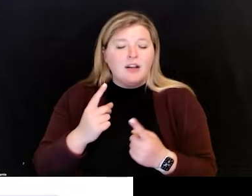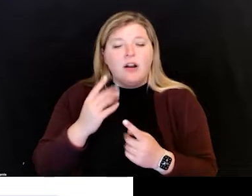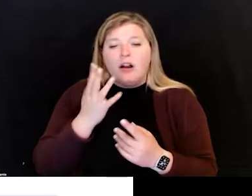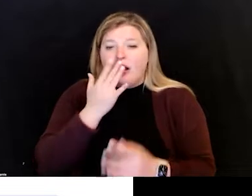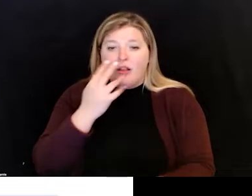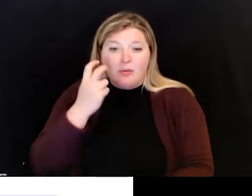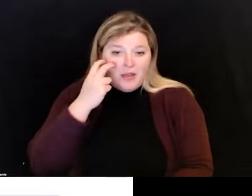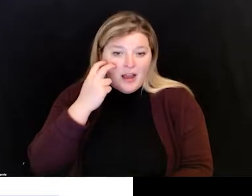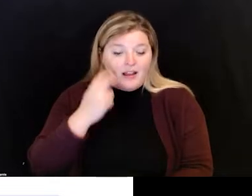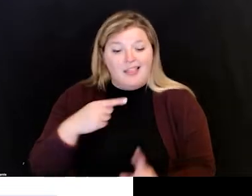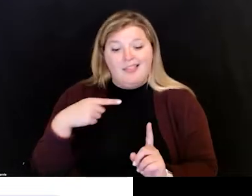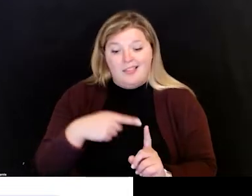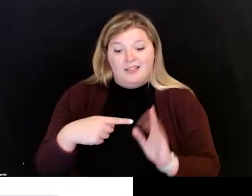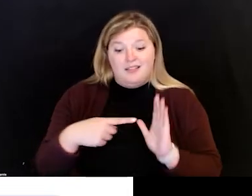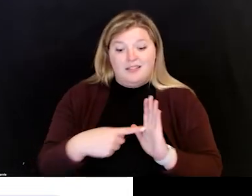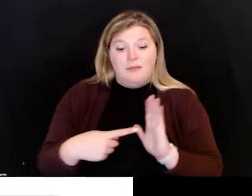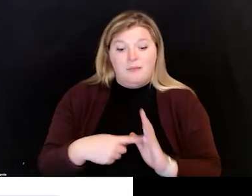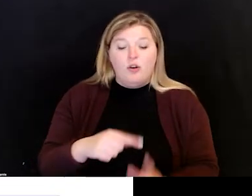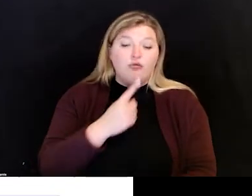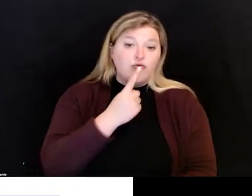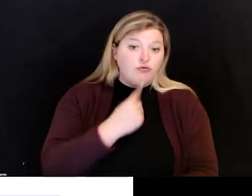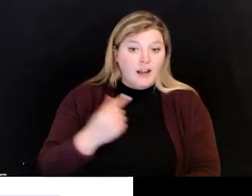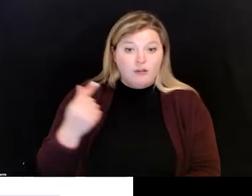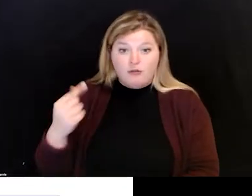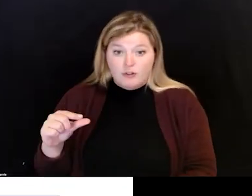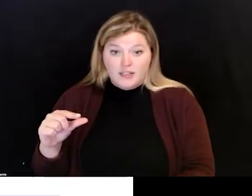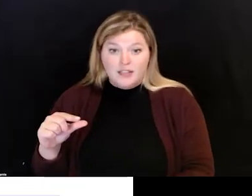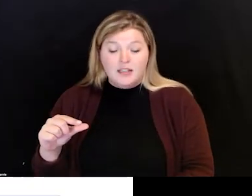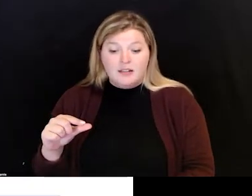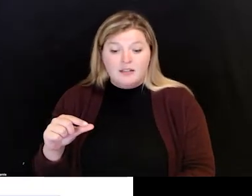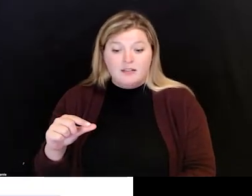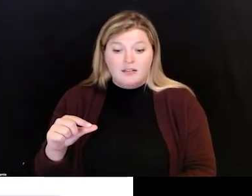In this example, red and green